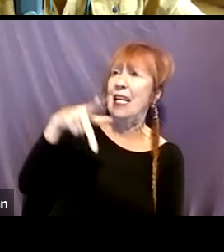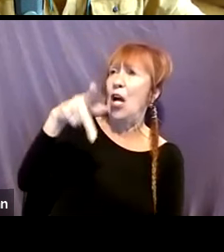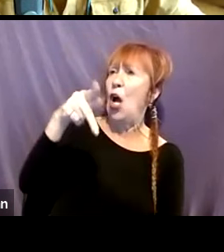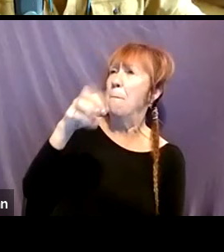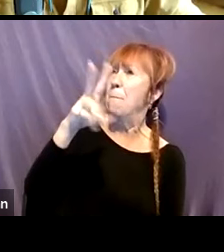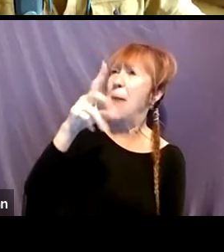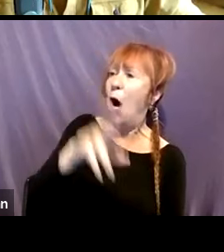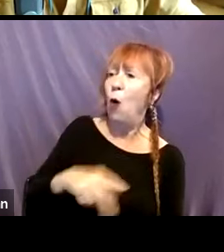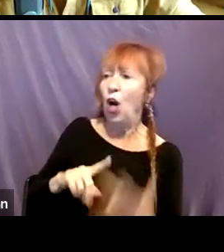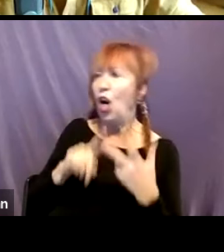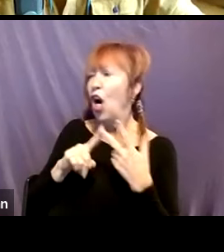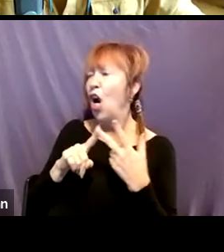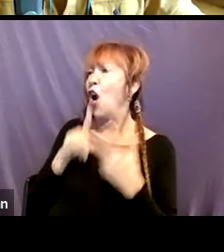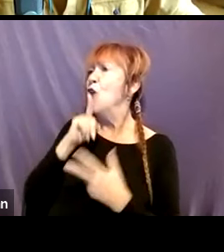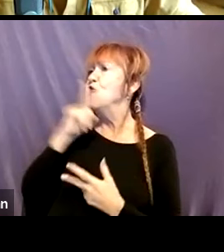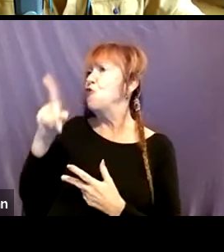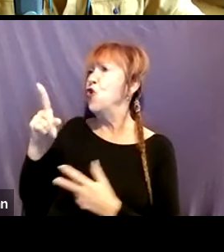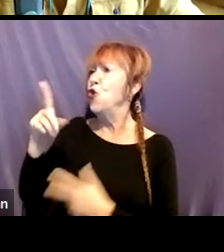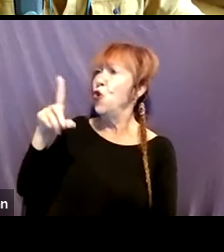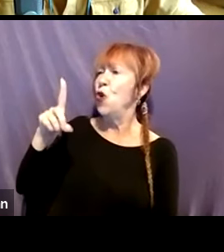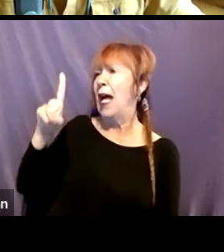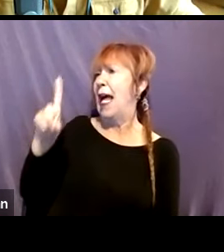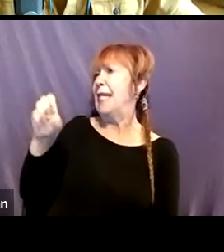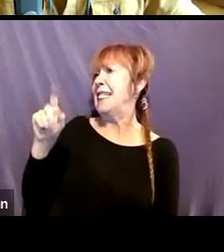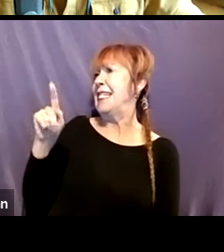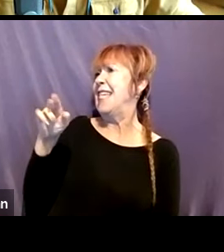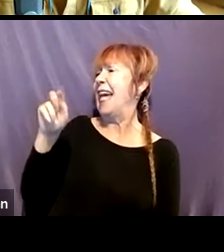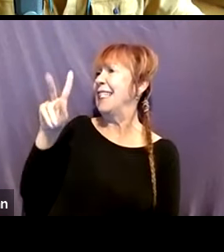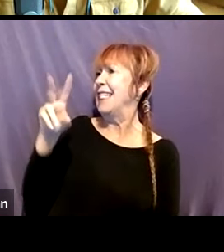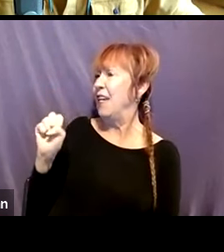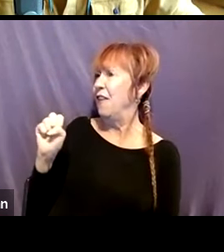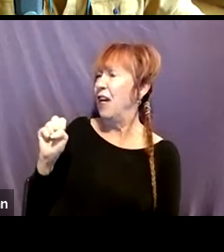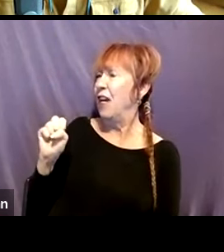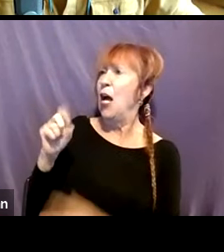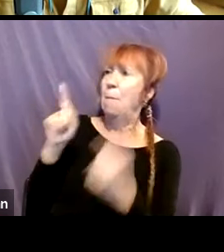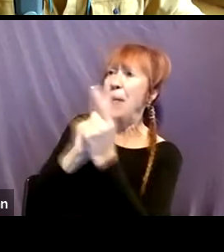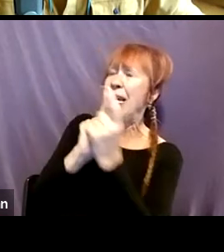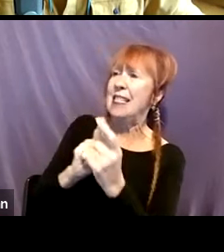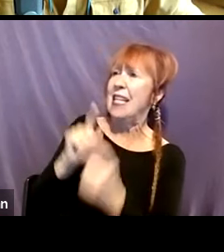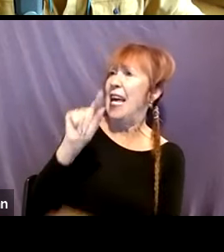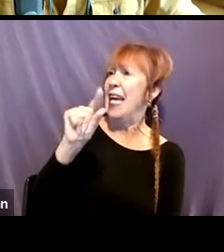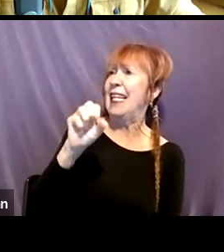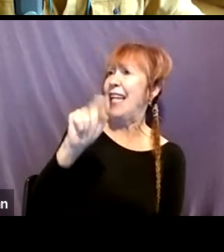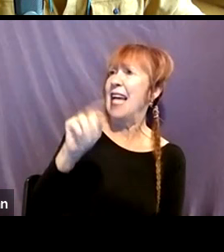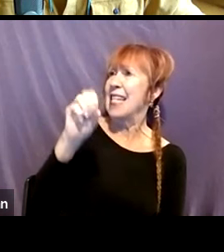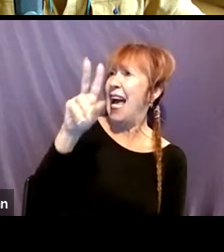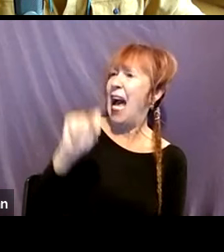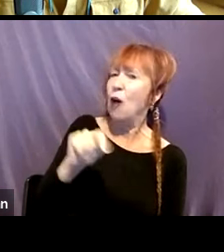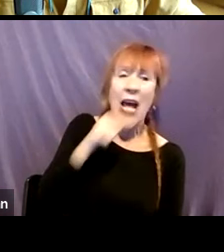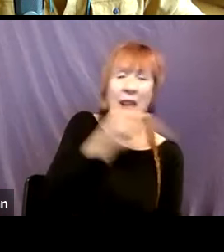Like let me know what you're selling me first. So that's one of the key rules I've always,